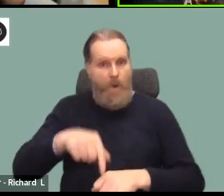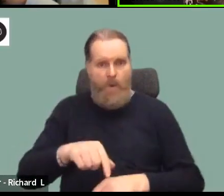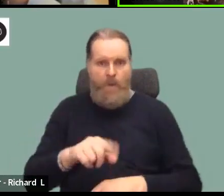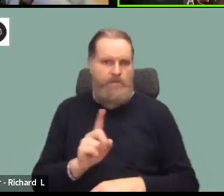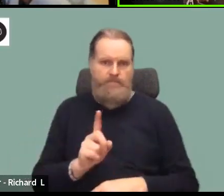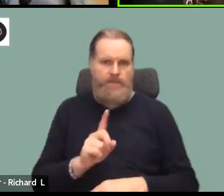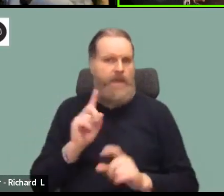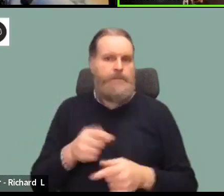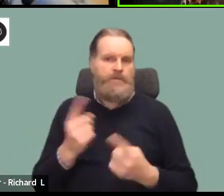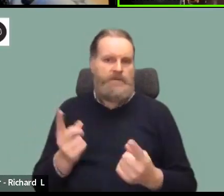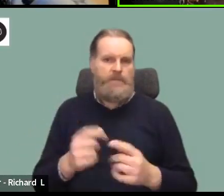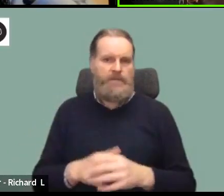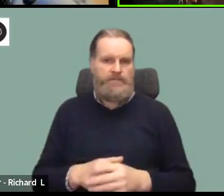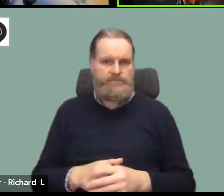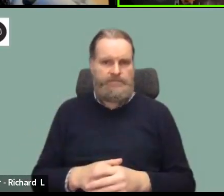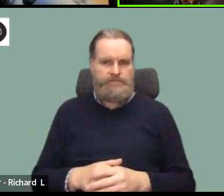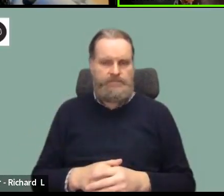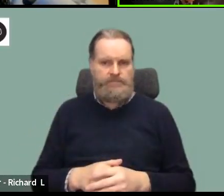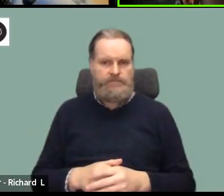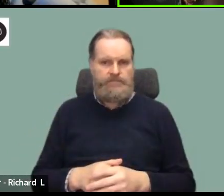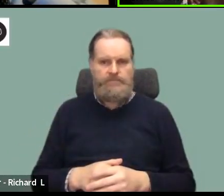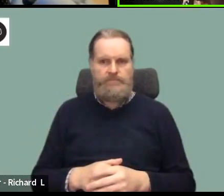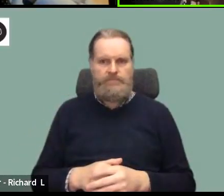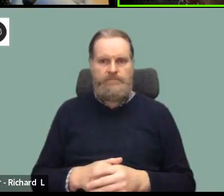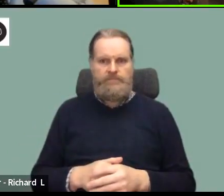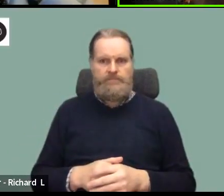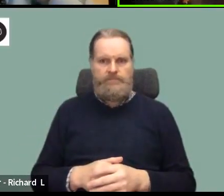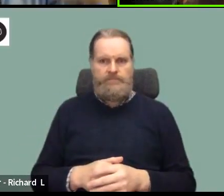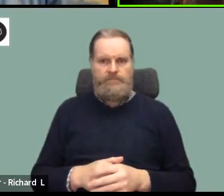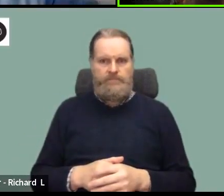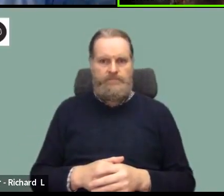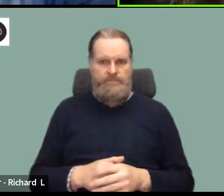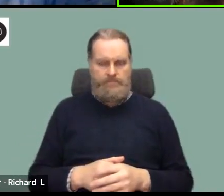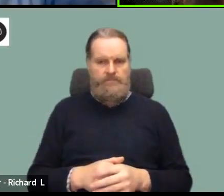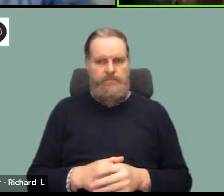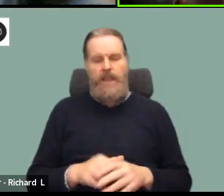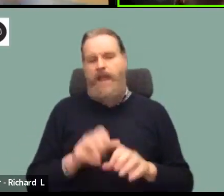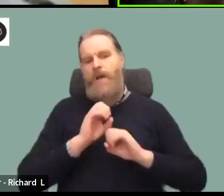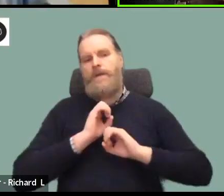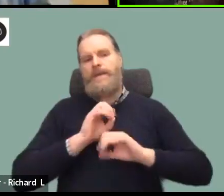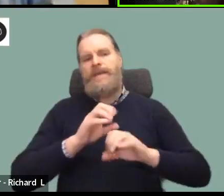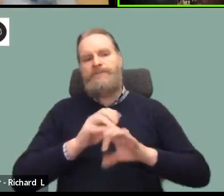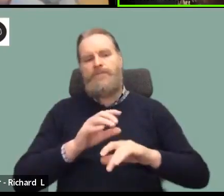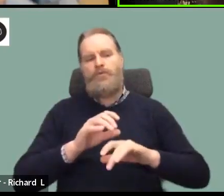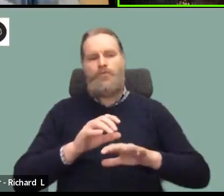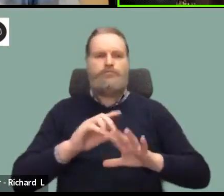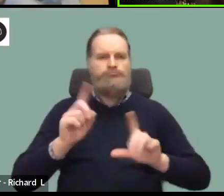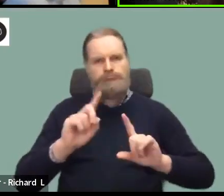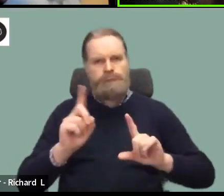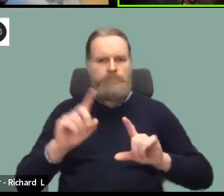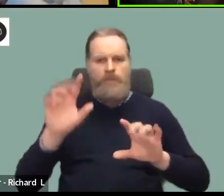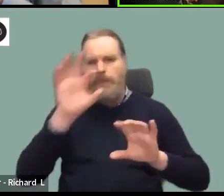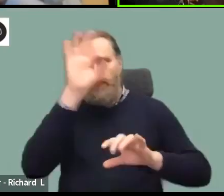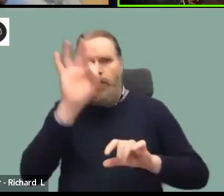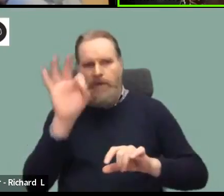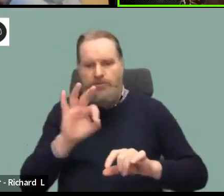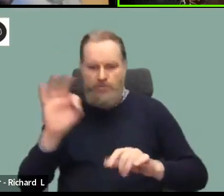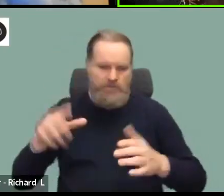single one what I think i hope you'll be able to use the ones that have come in, including the one that have come in, including the ones that have come in tonight. to give night to give people a flavor and her night to give people a flavor in